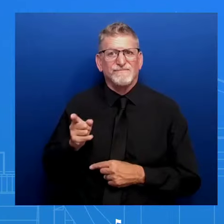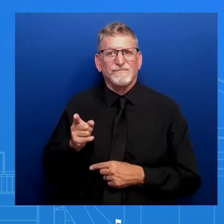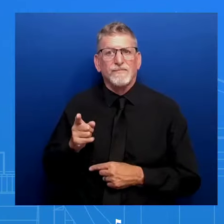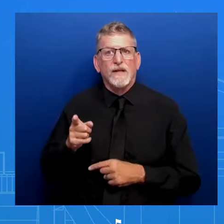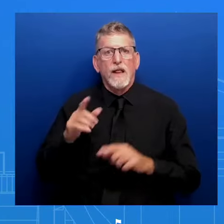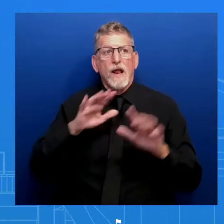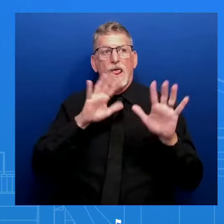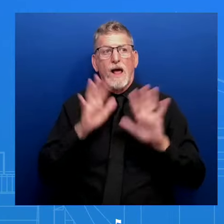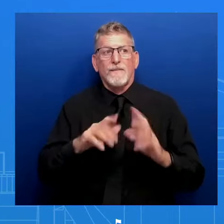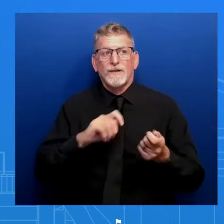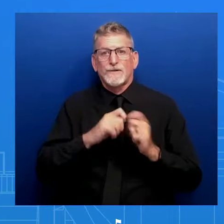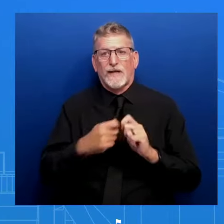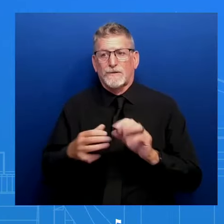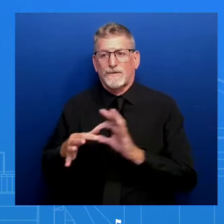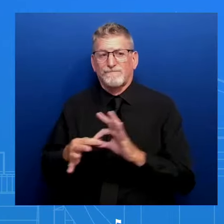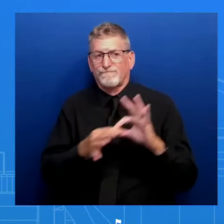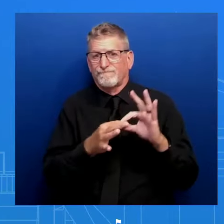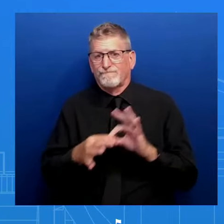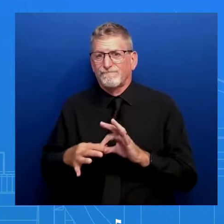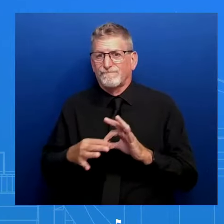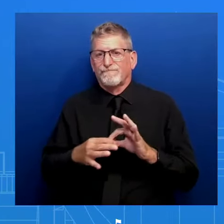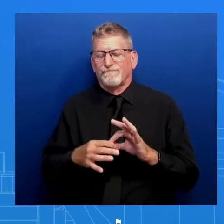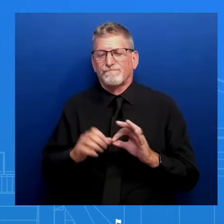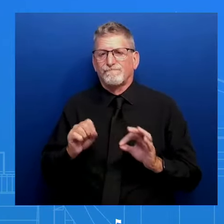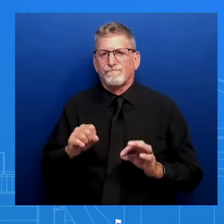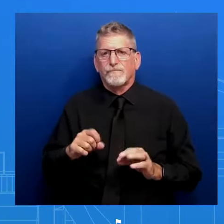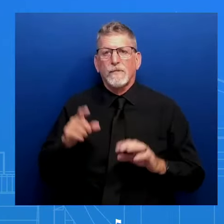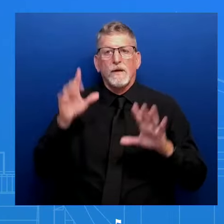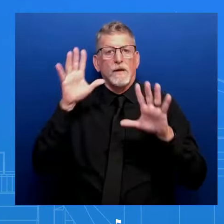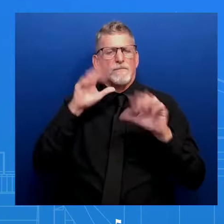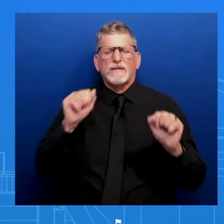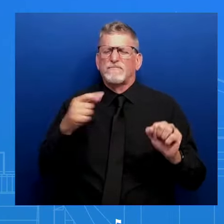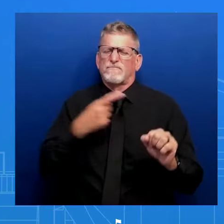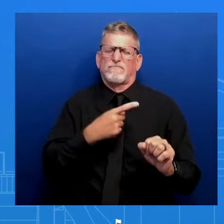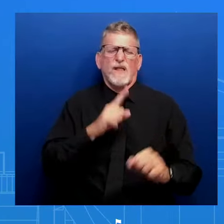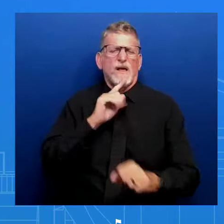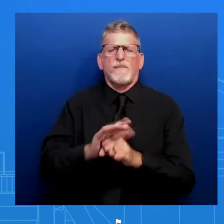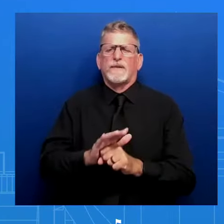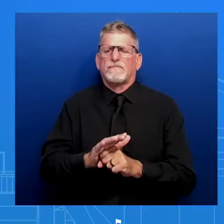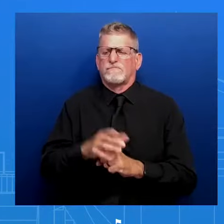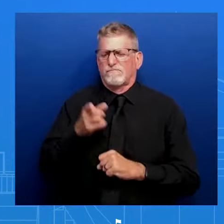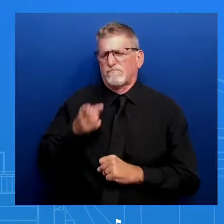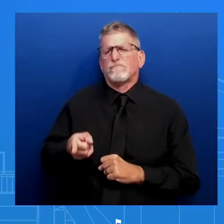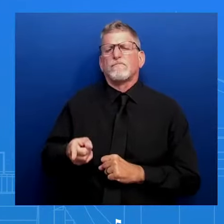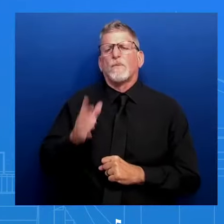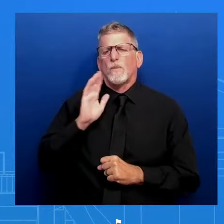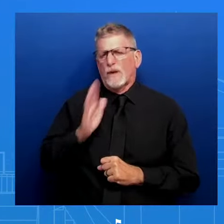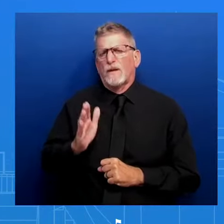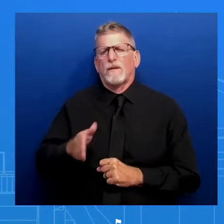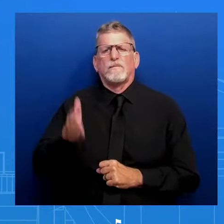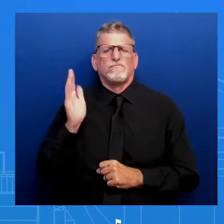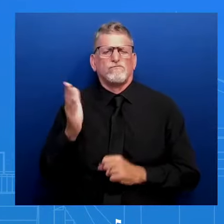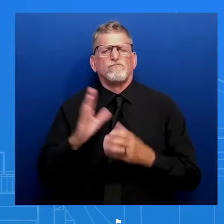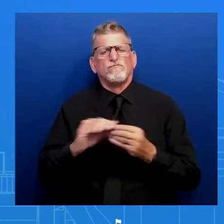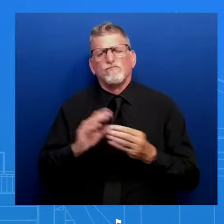certainly is committed to. And you'll hear from him more tomorrow as he talks to -- as he talks about the execi- --